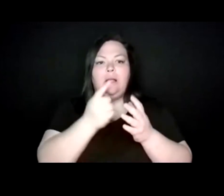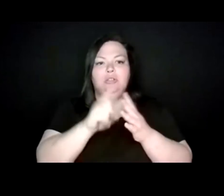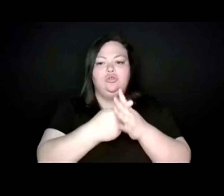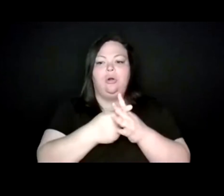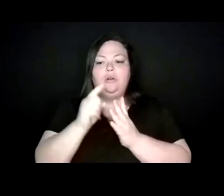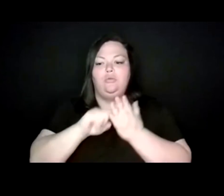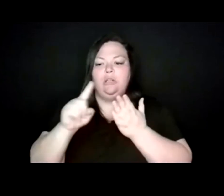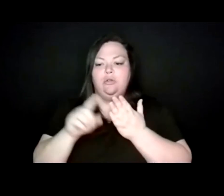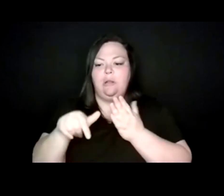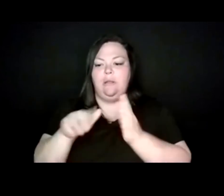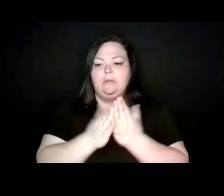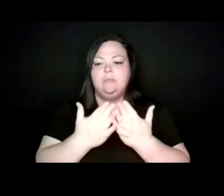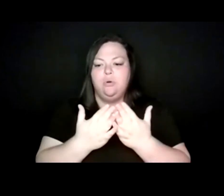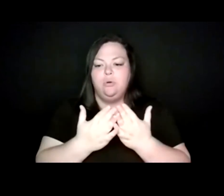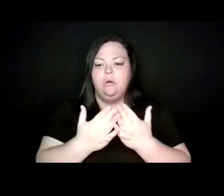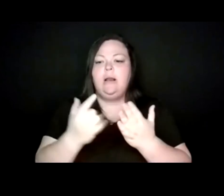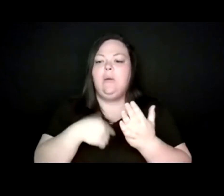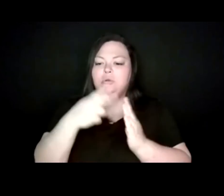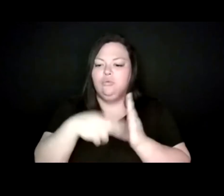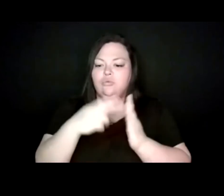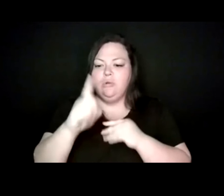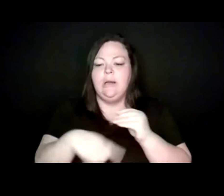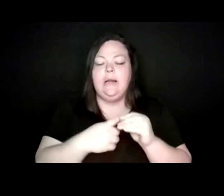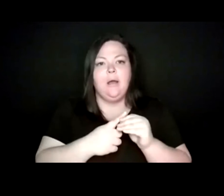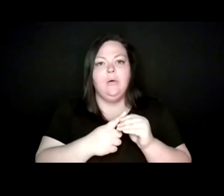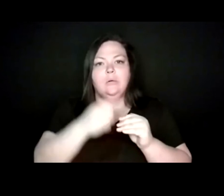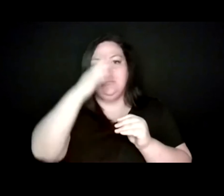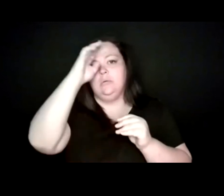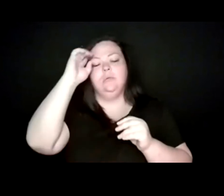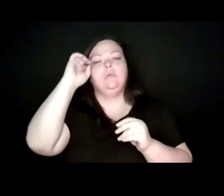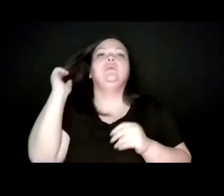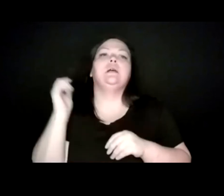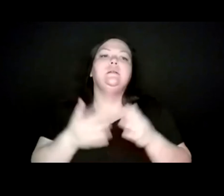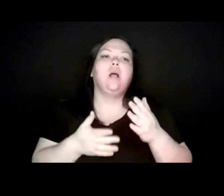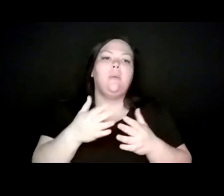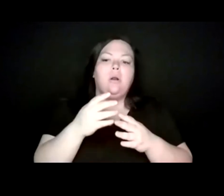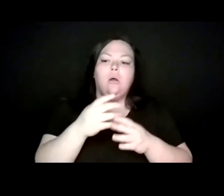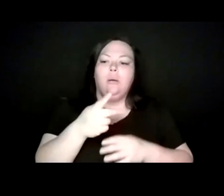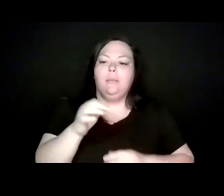and I had been reading about this, um, automaton park in Hesdin hundreds of years ago that